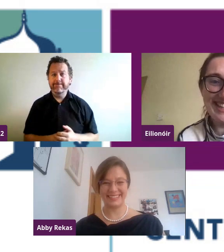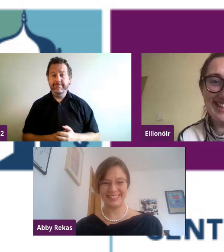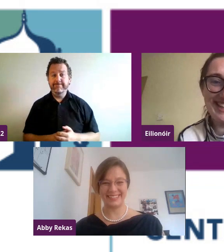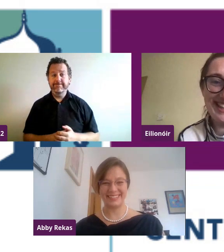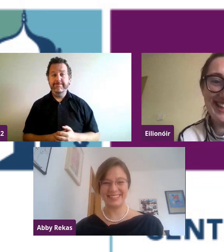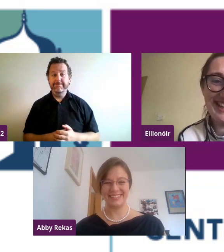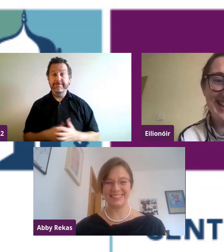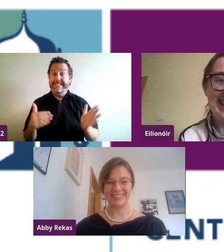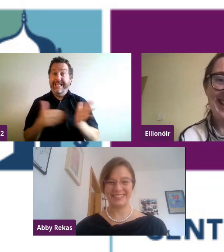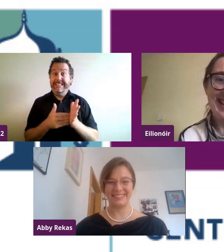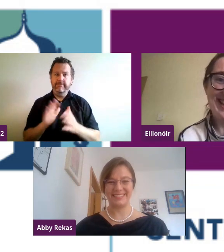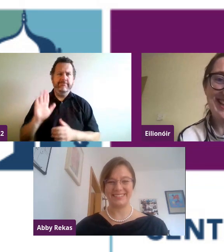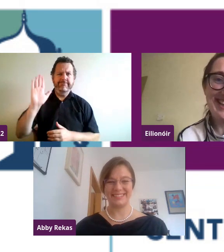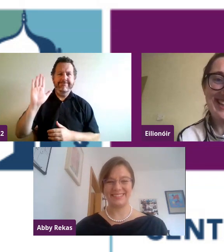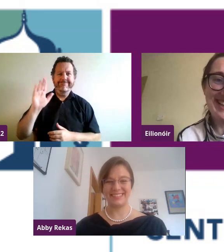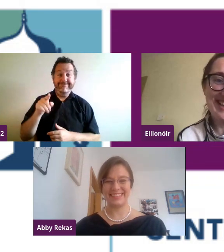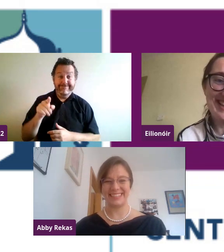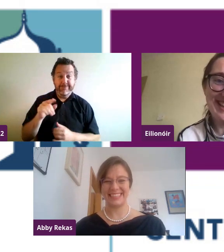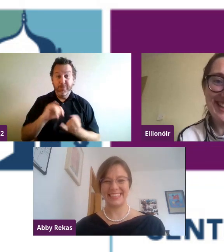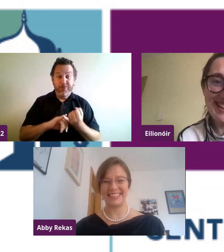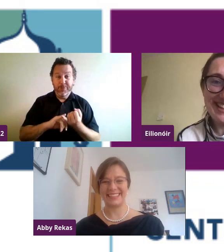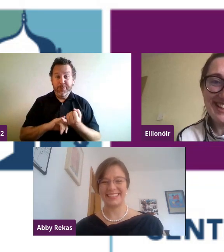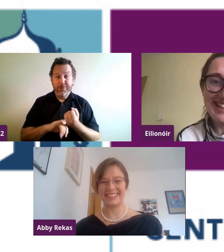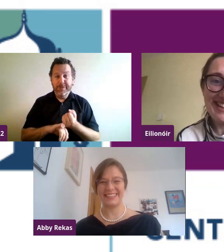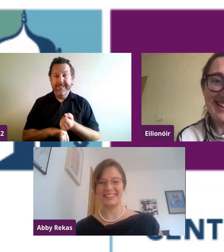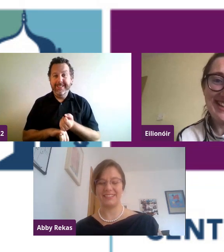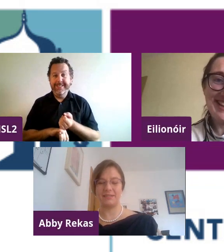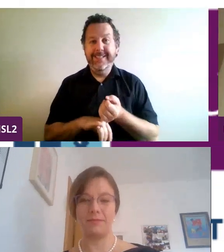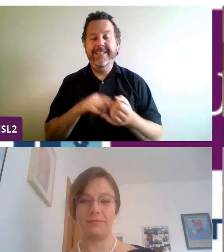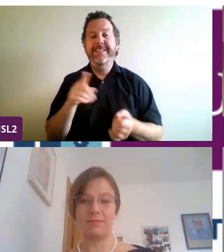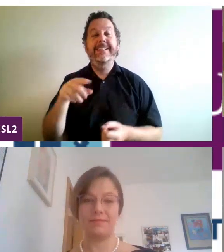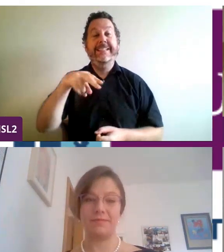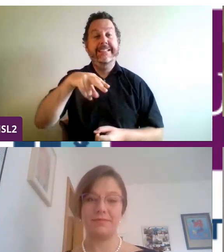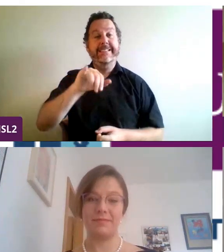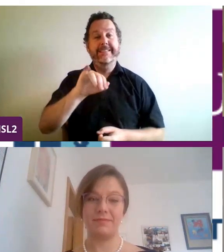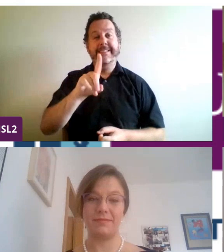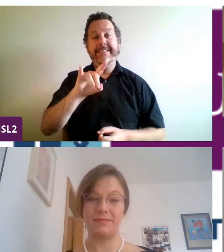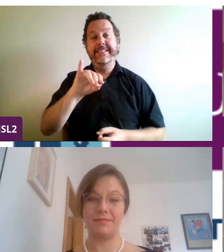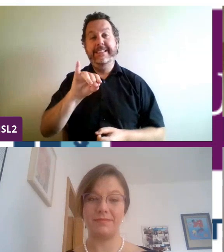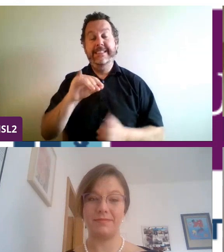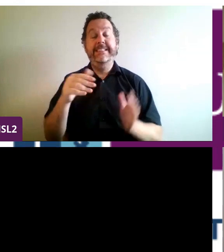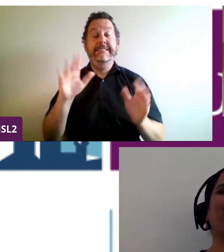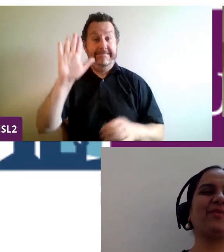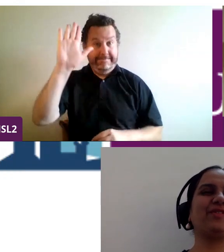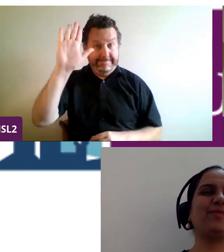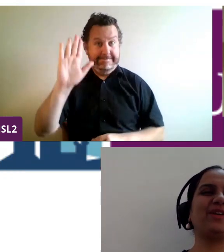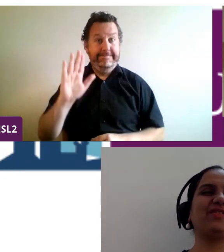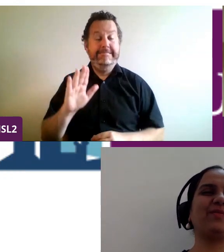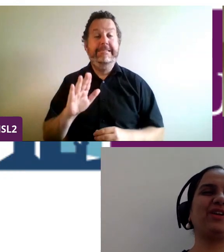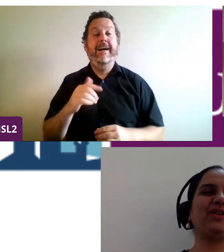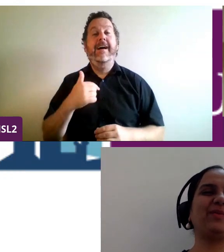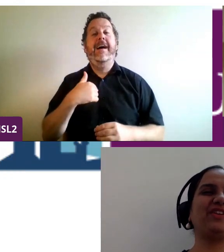I want to say because I come from a space of being a comedian,